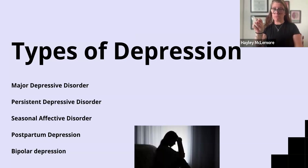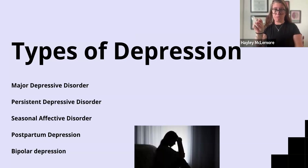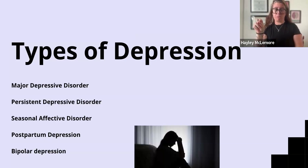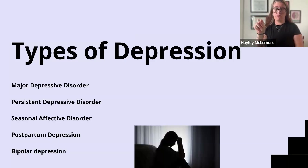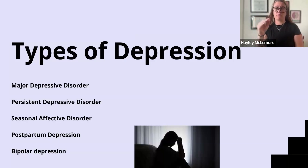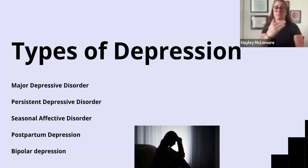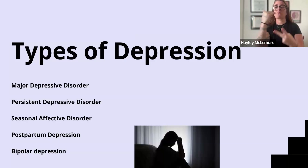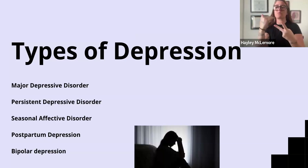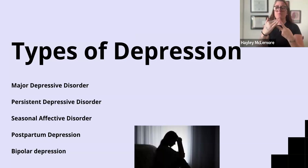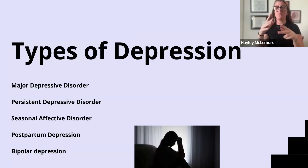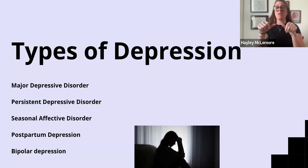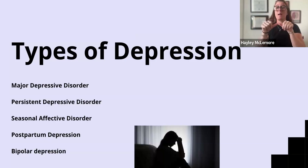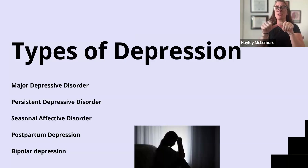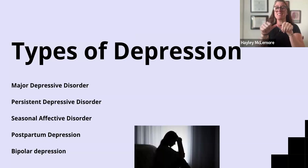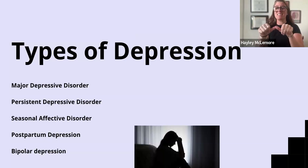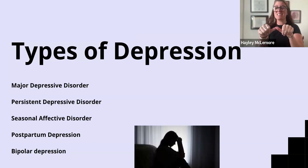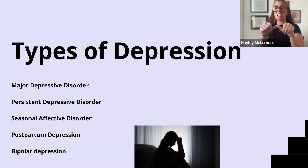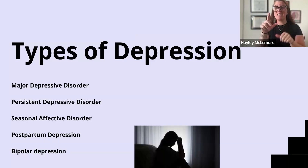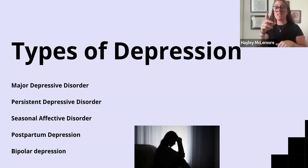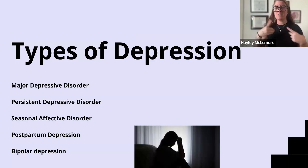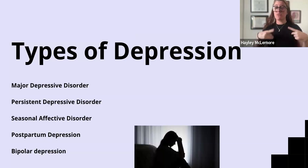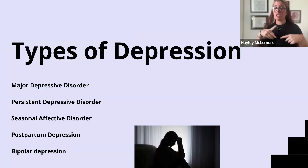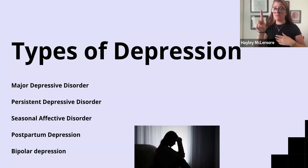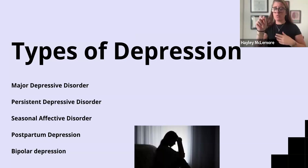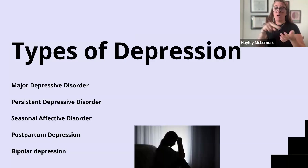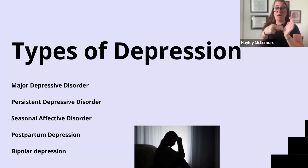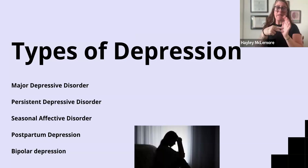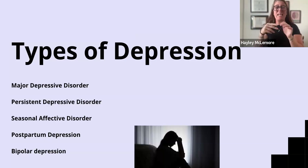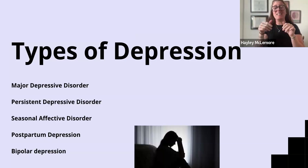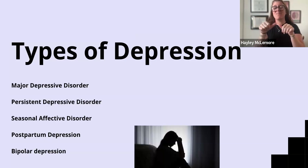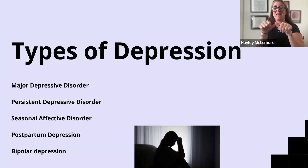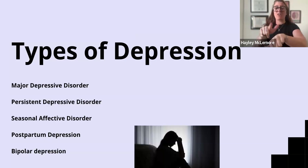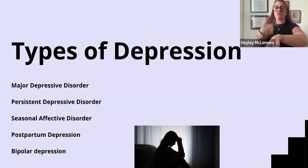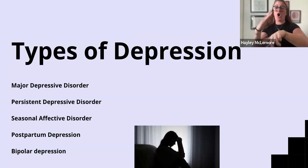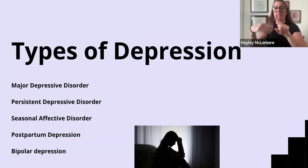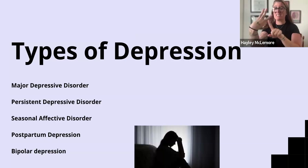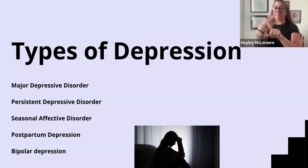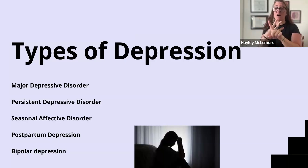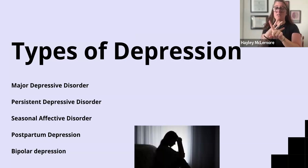Major Depressive Disorder. Some folks might have Persistent Depression Disorder,